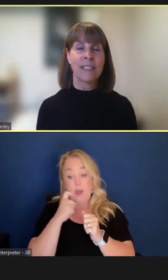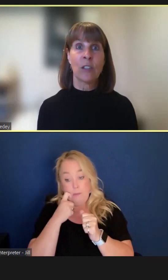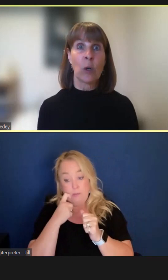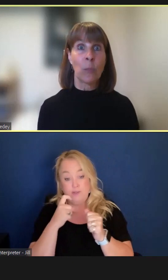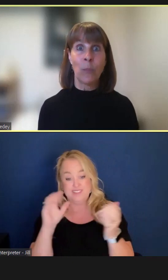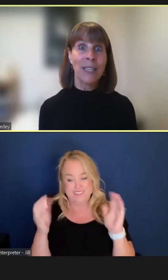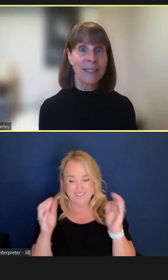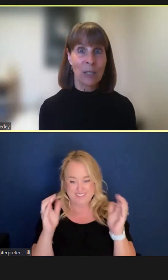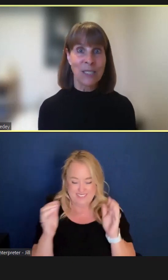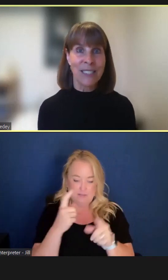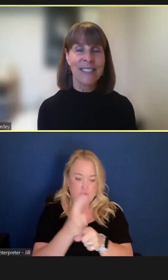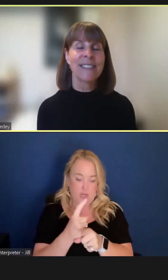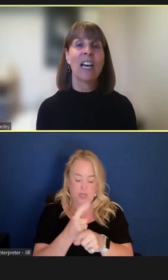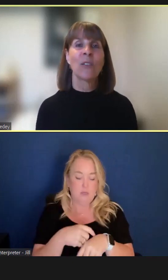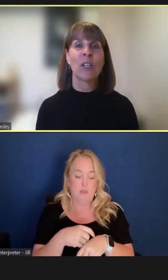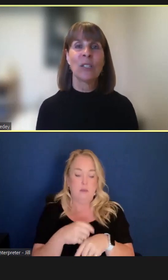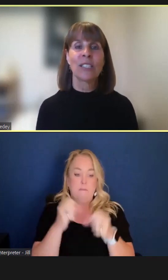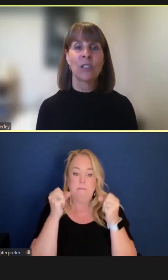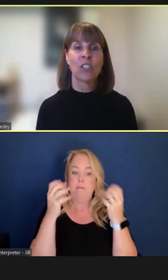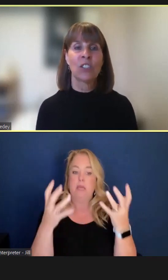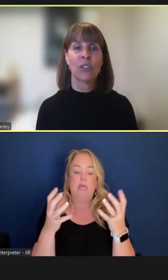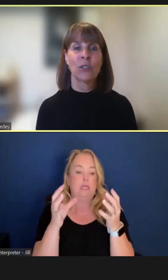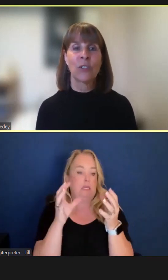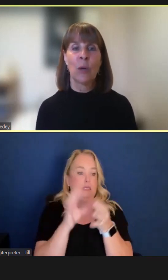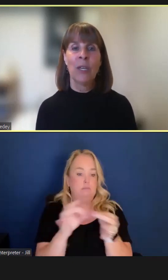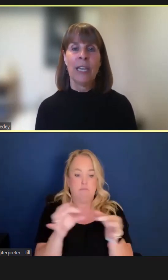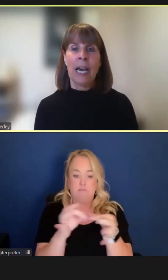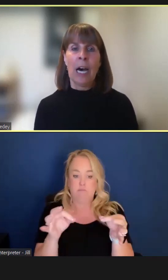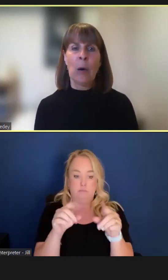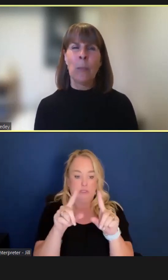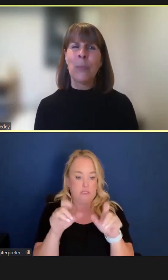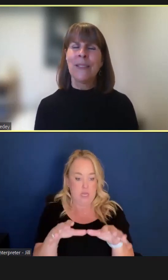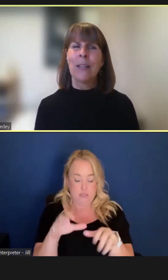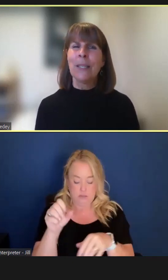there are many language tests out there to to choose from um but they're each a